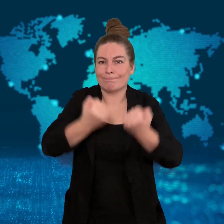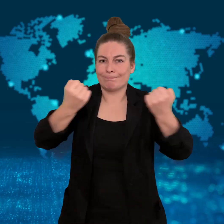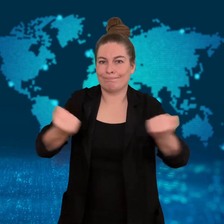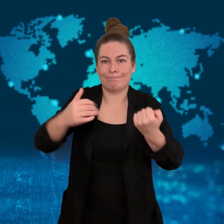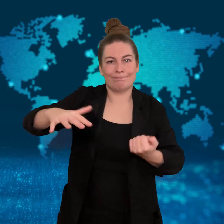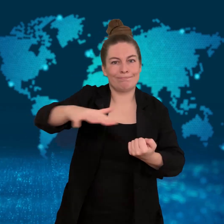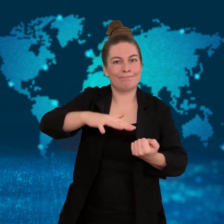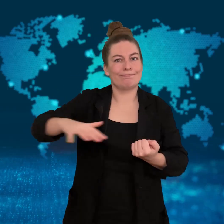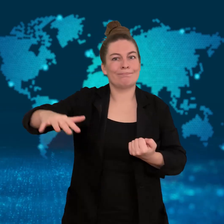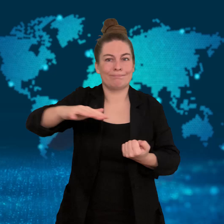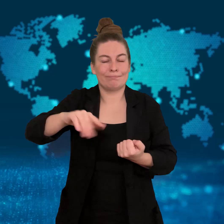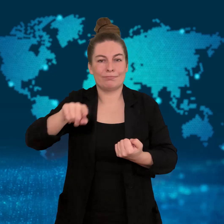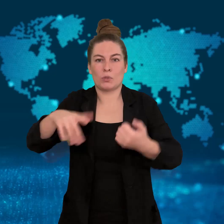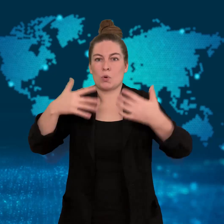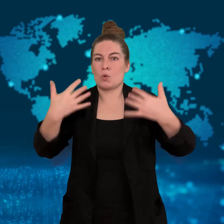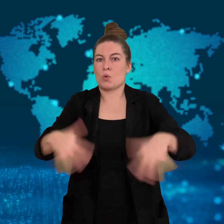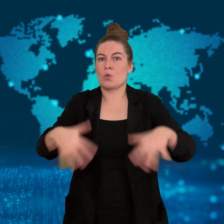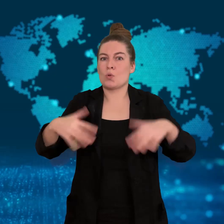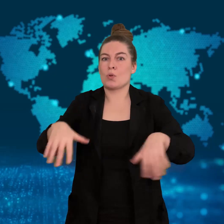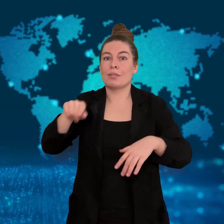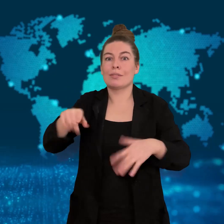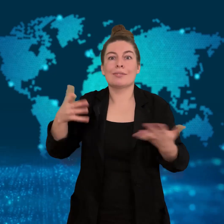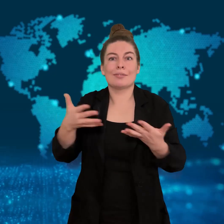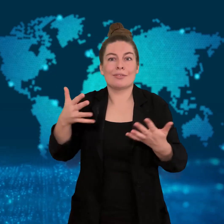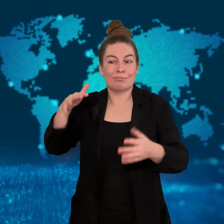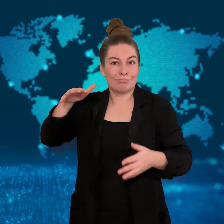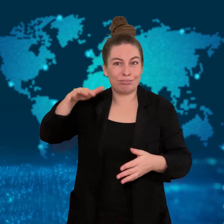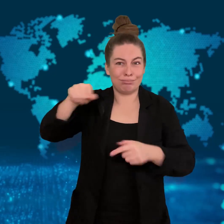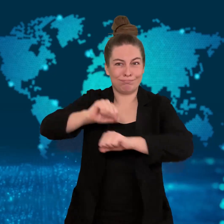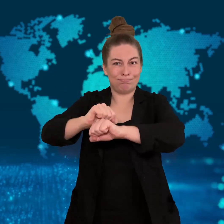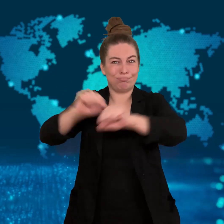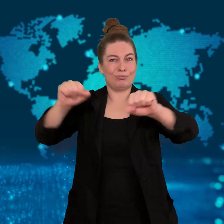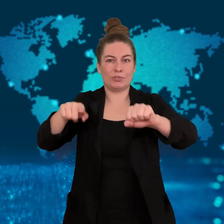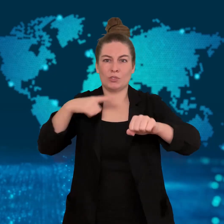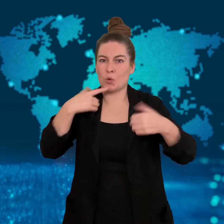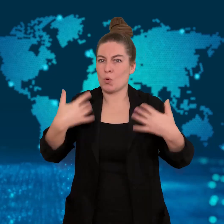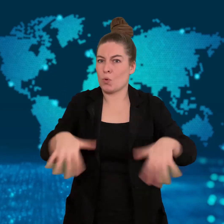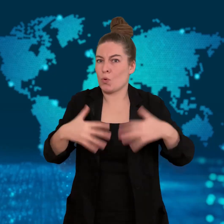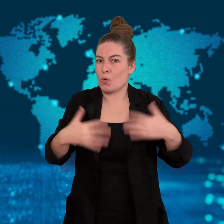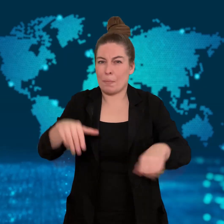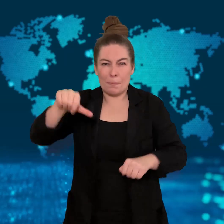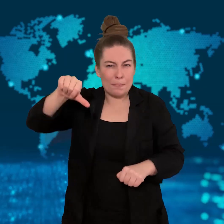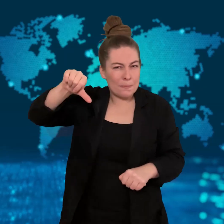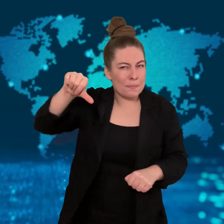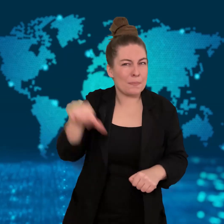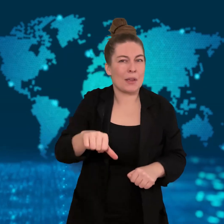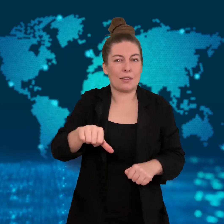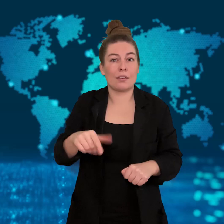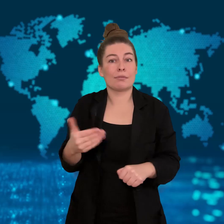training facilities used by the US.